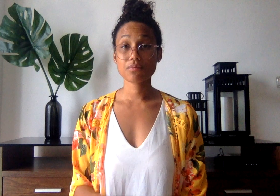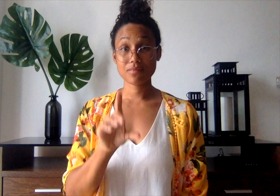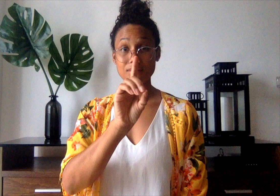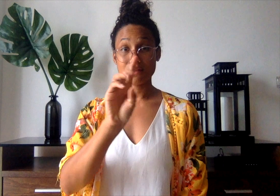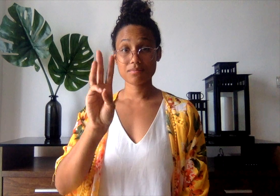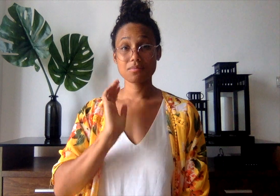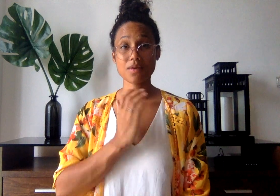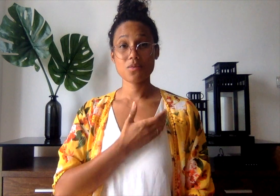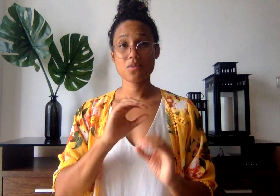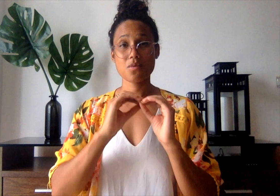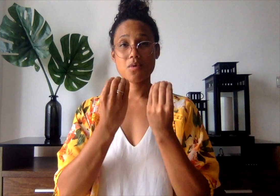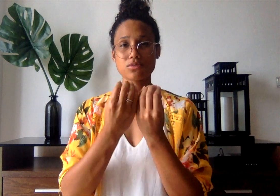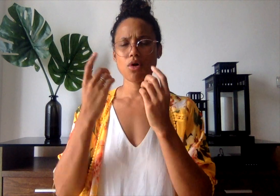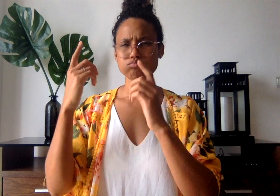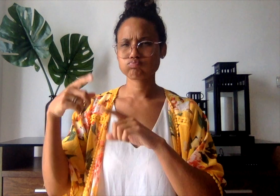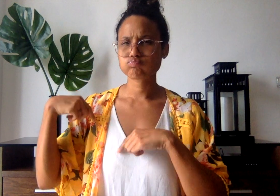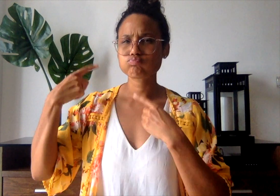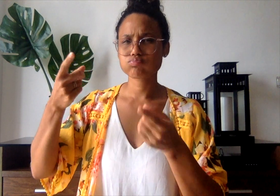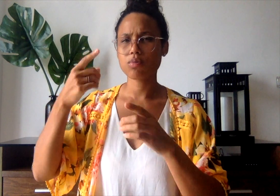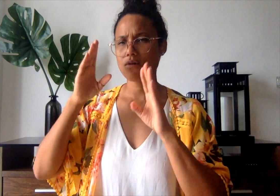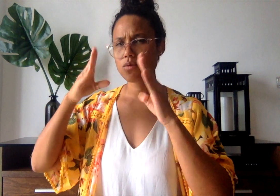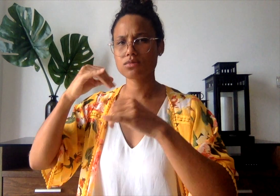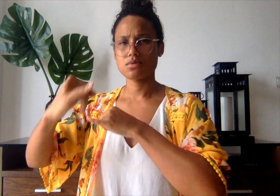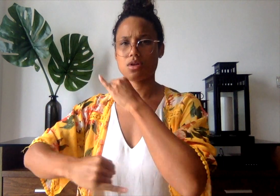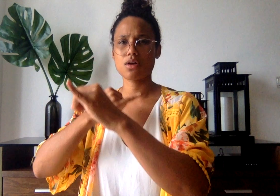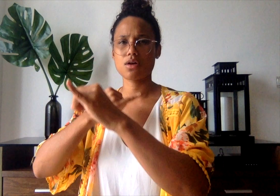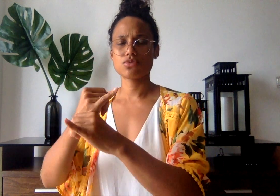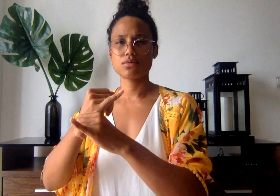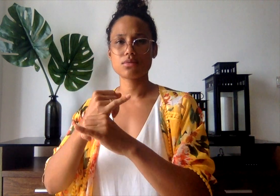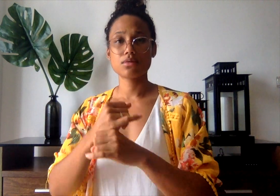DDW has always been an internationally focused organization.